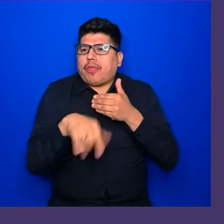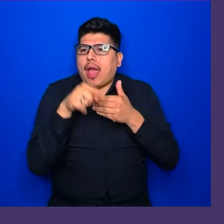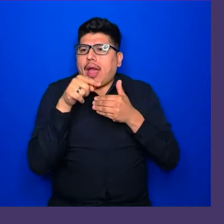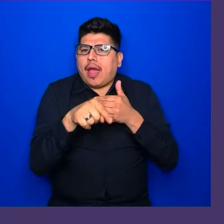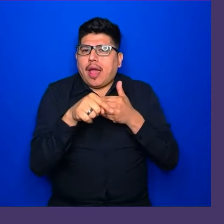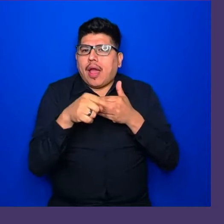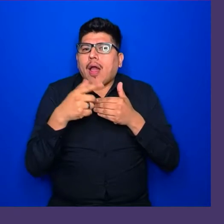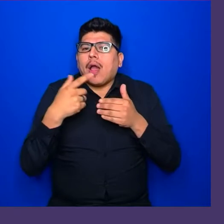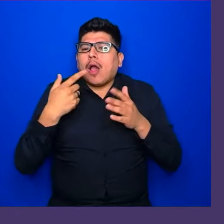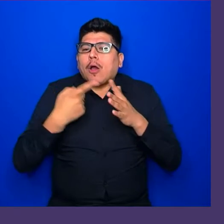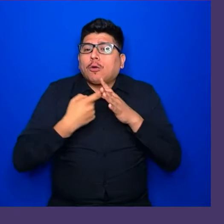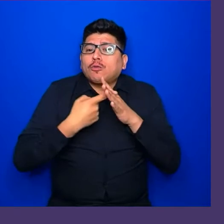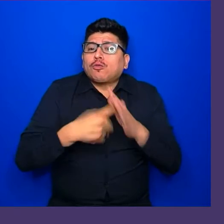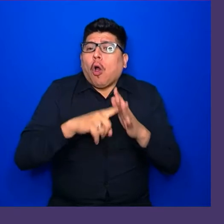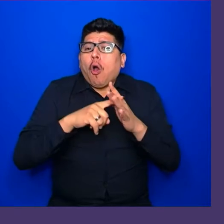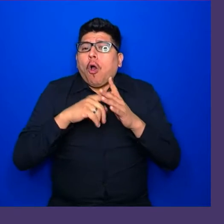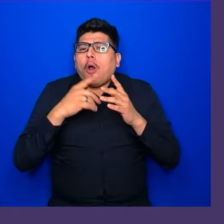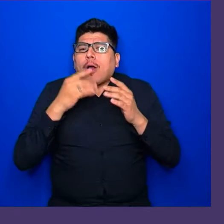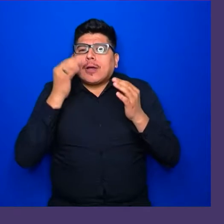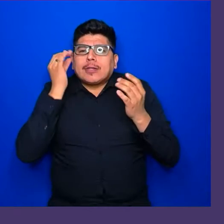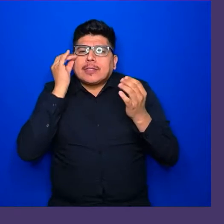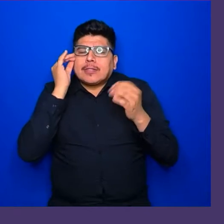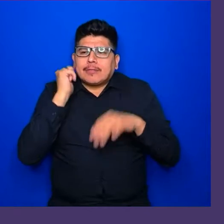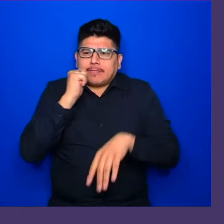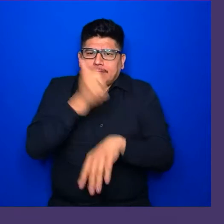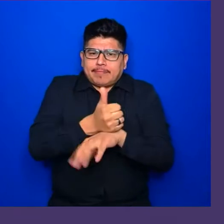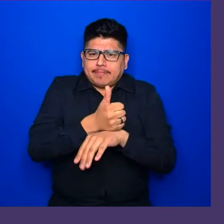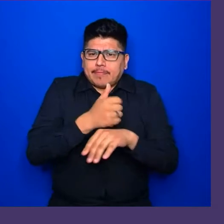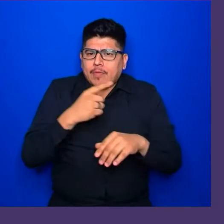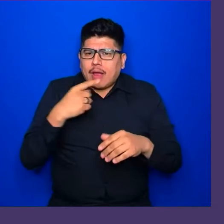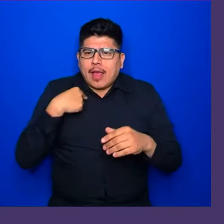I think if everybody agrees to that, I think there's nothing